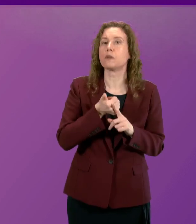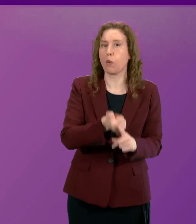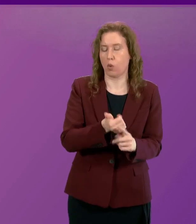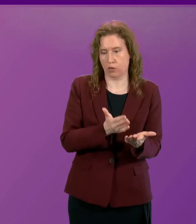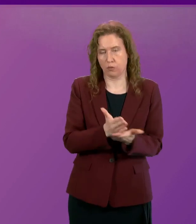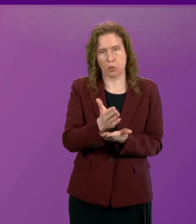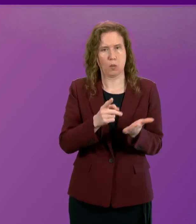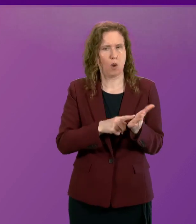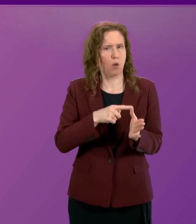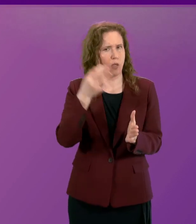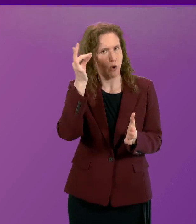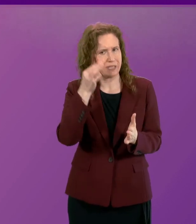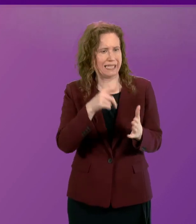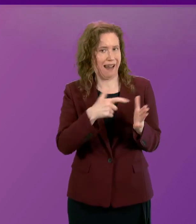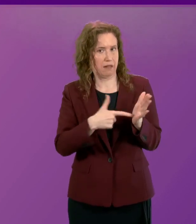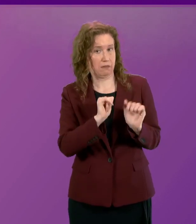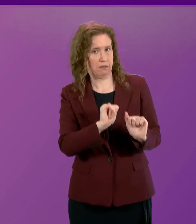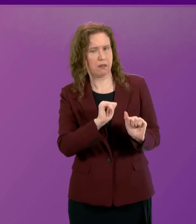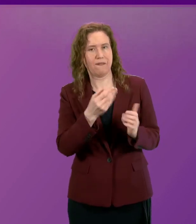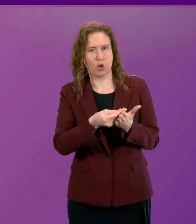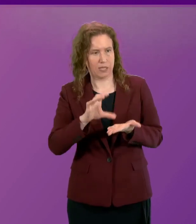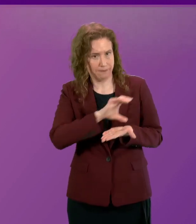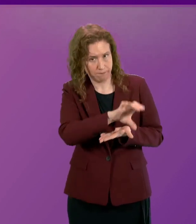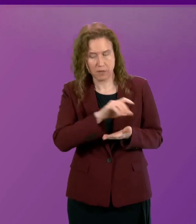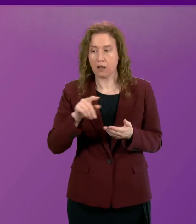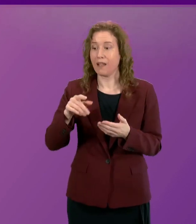authorities under the Carers Act 2016. By the end of 2025, unpaid carers will be up